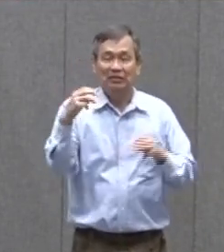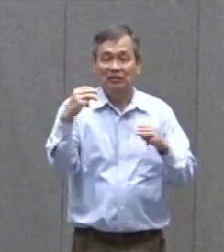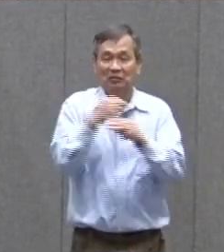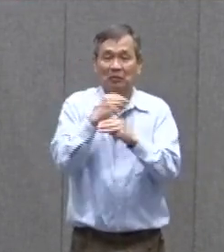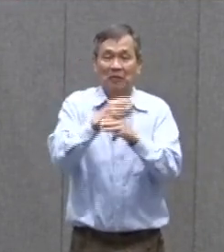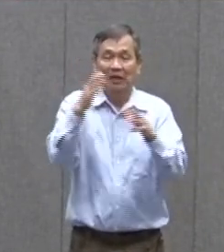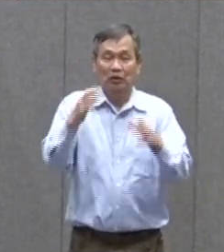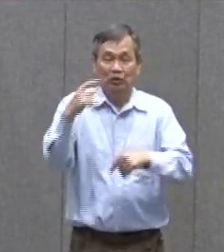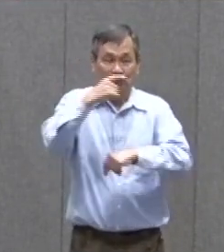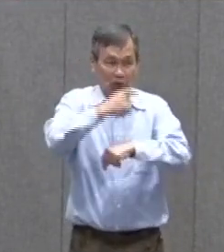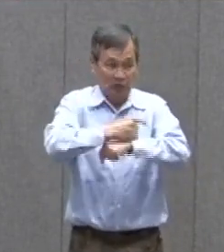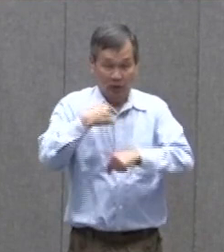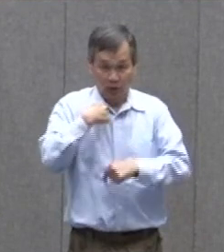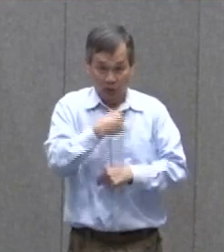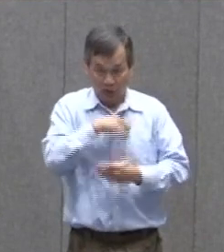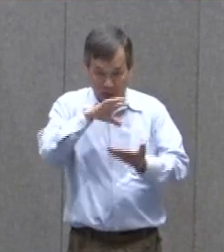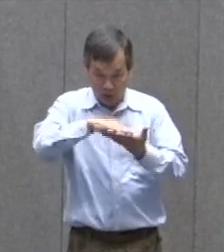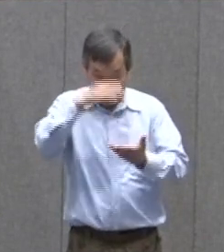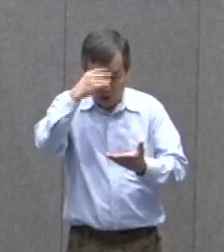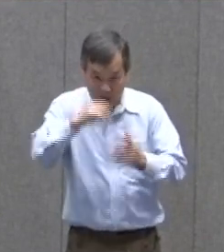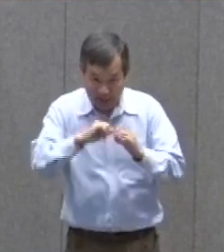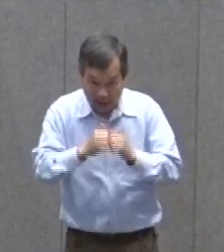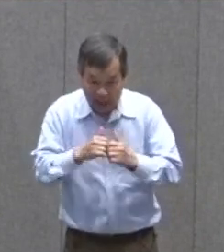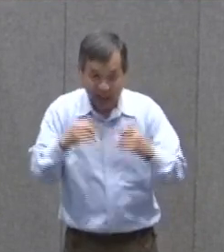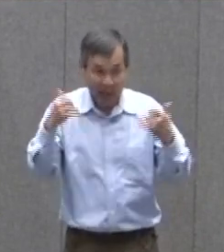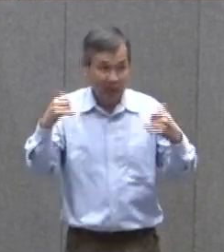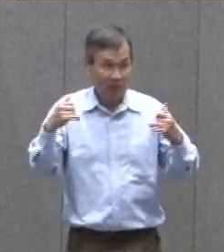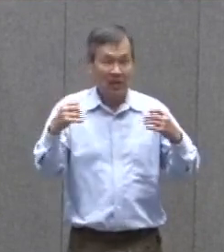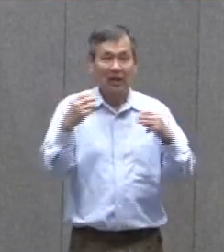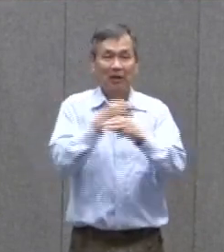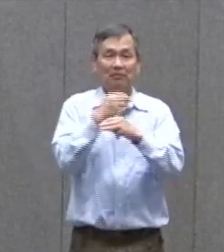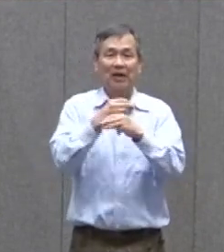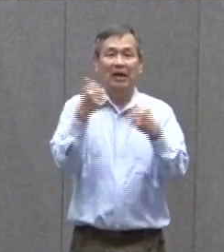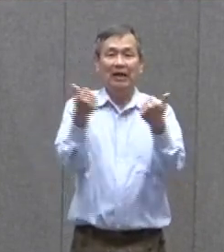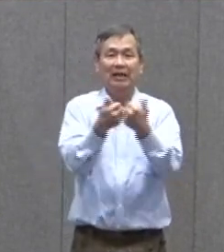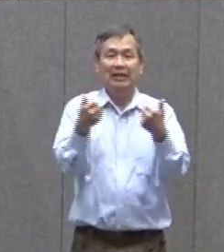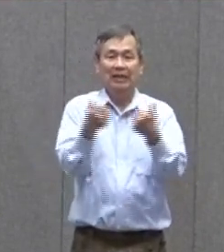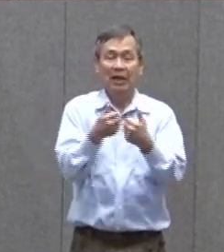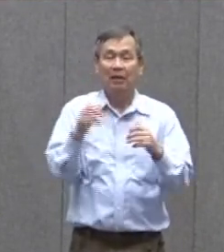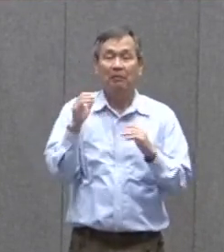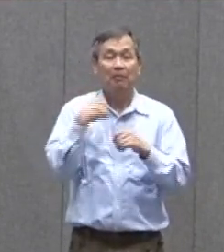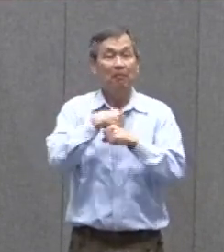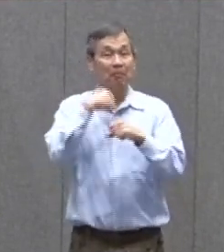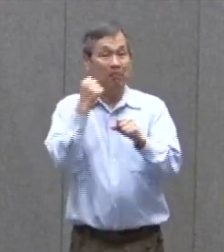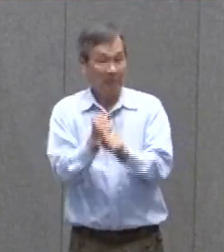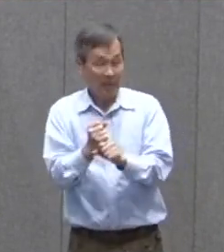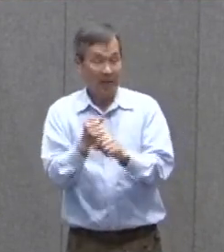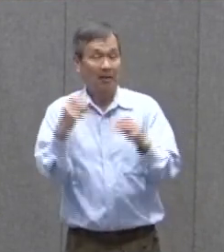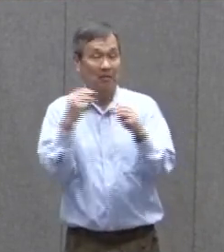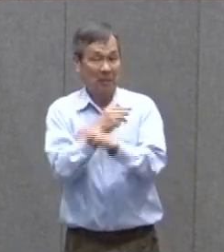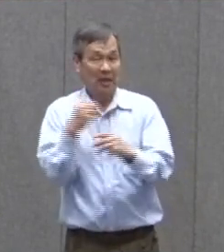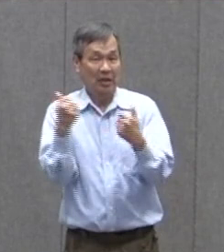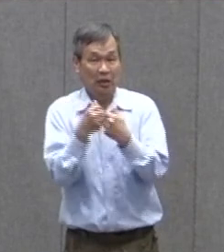So today we're going to be learning how to play a math game and build a math game that you play again and again